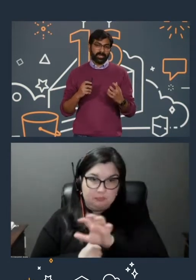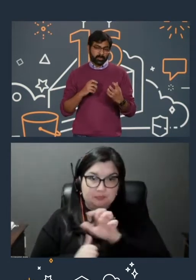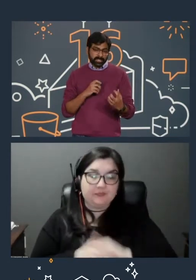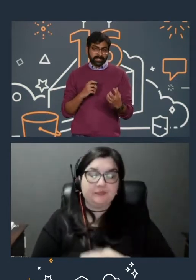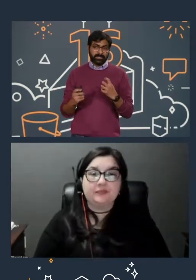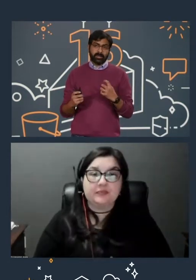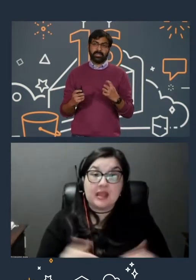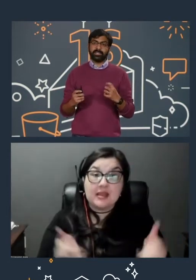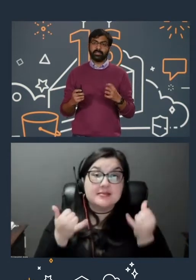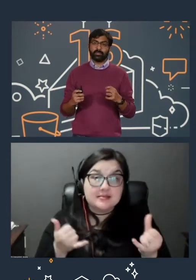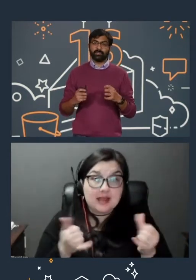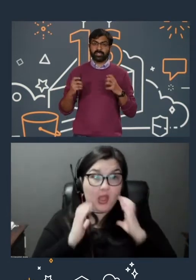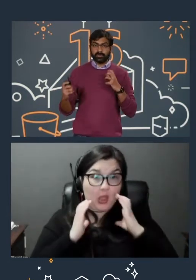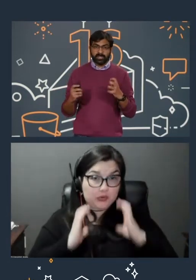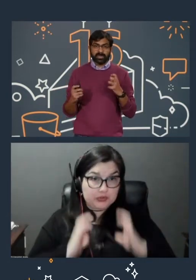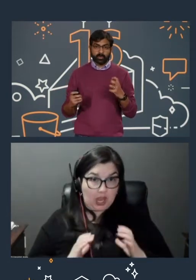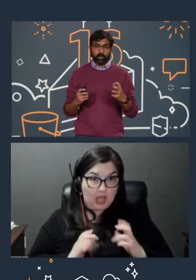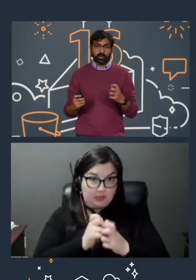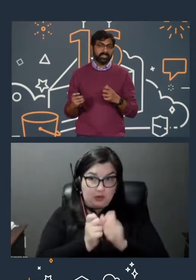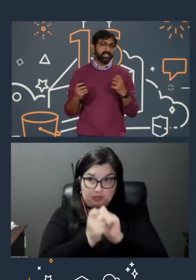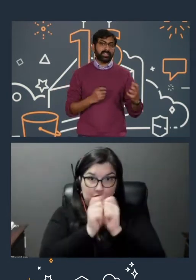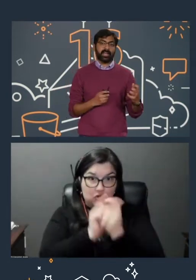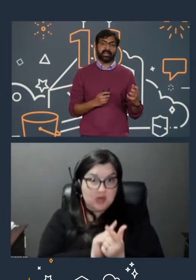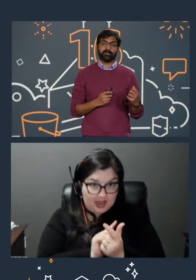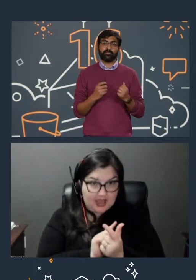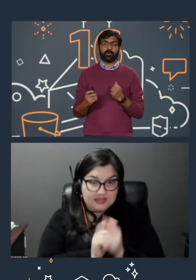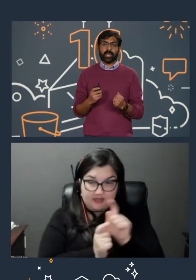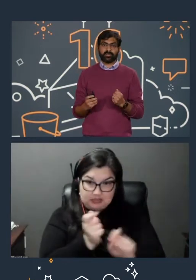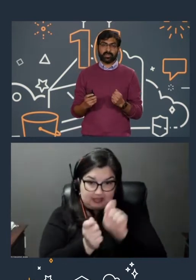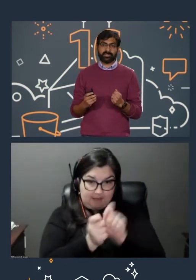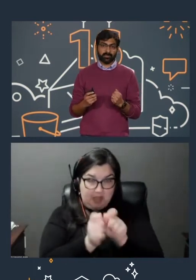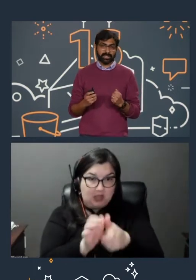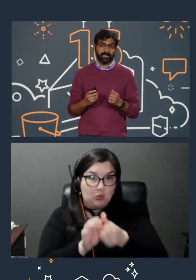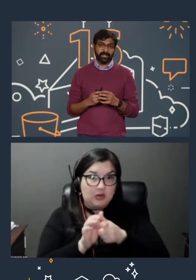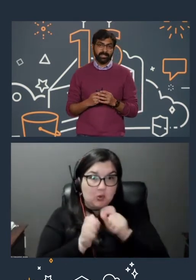and translate them into specific requirements that they have for Amazon S3.